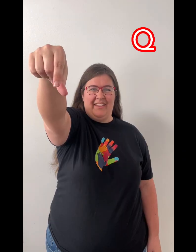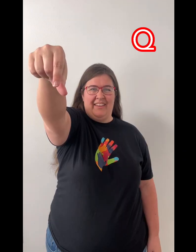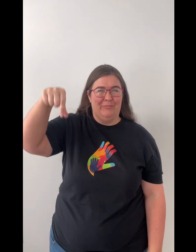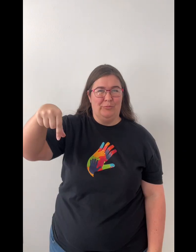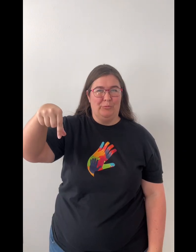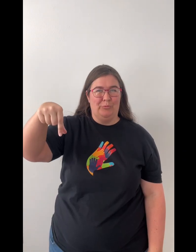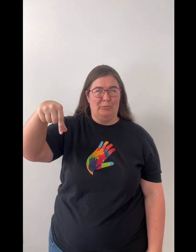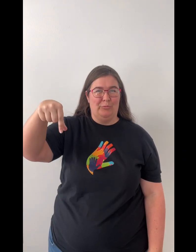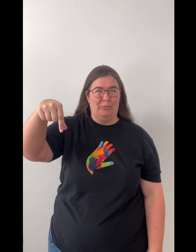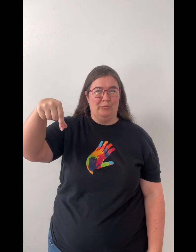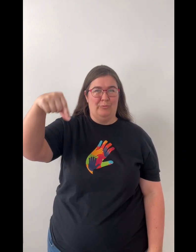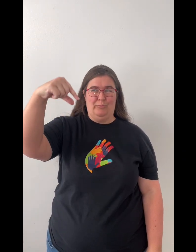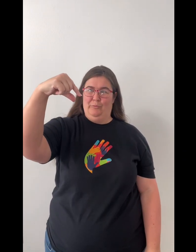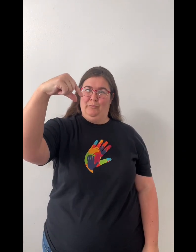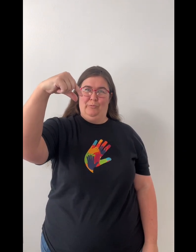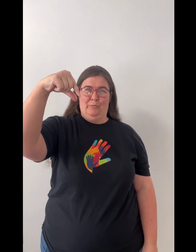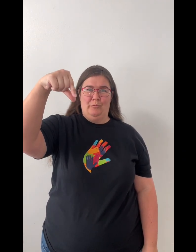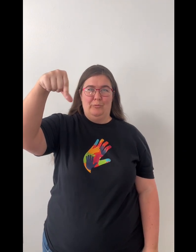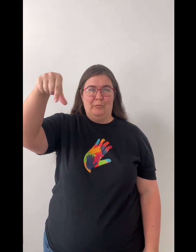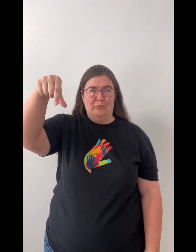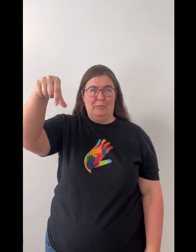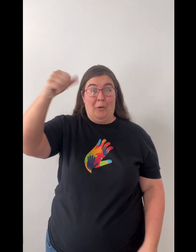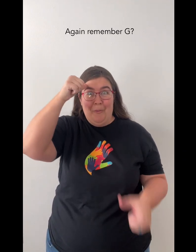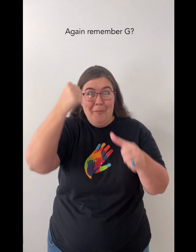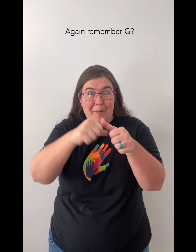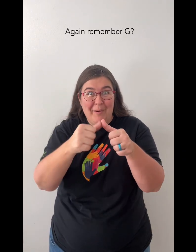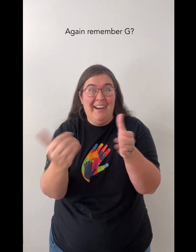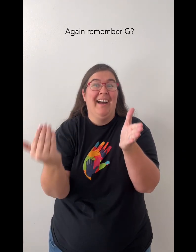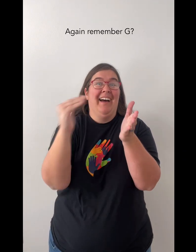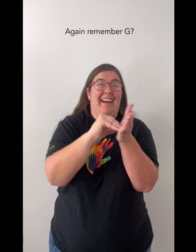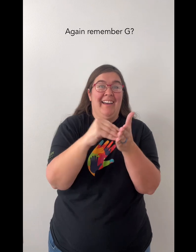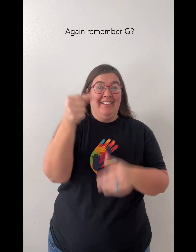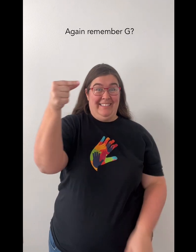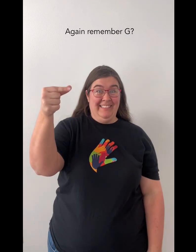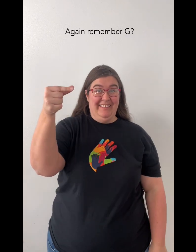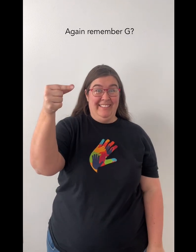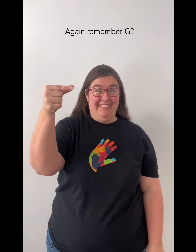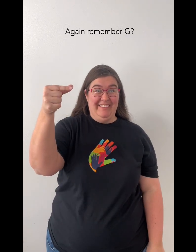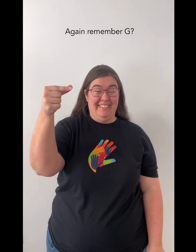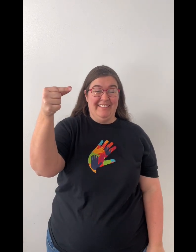How to sign Q in ASL Again, remember G?